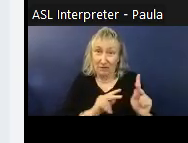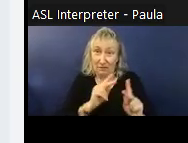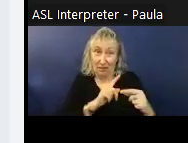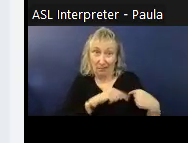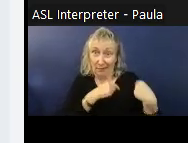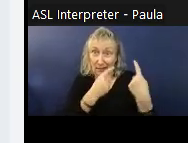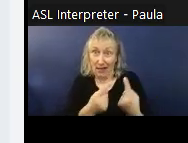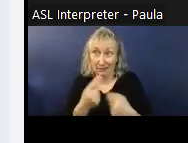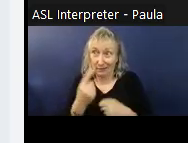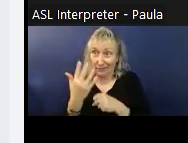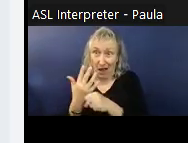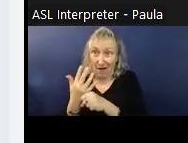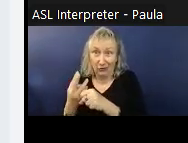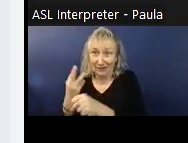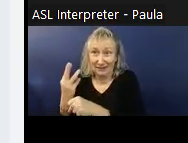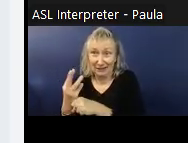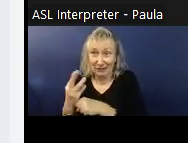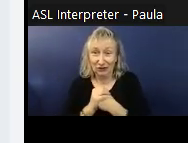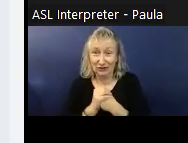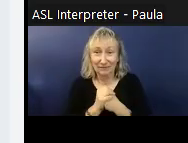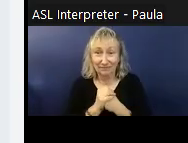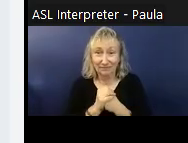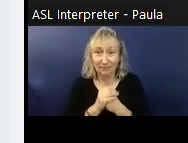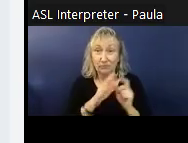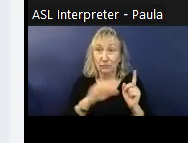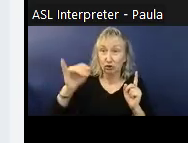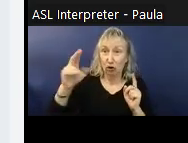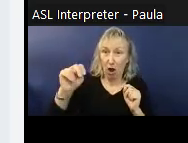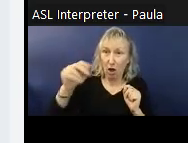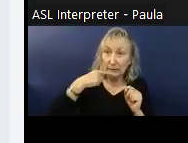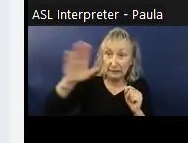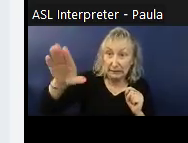Yeah, Fred, I, I just checked the, the existing rules and, and the,